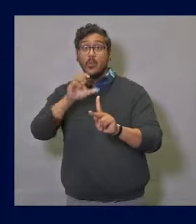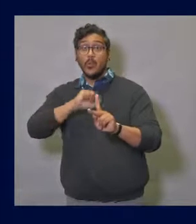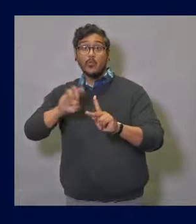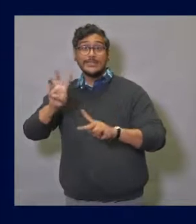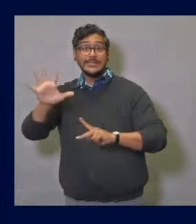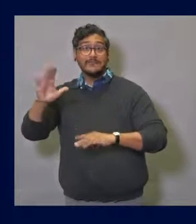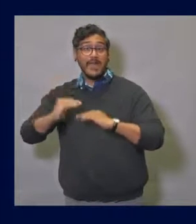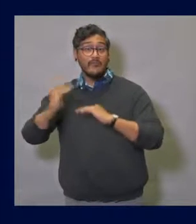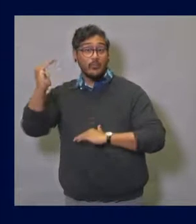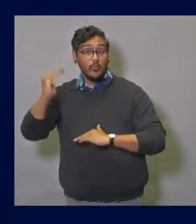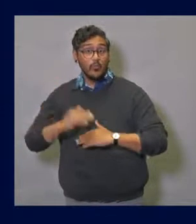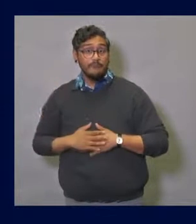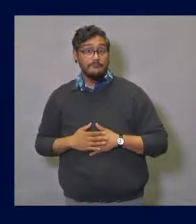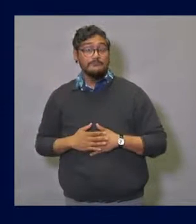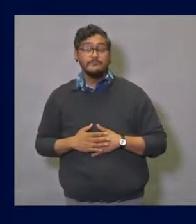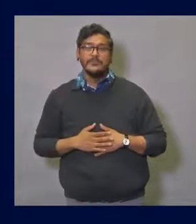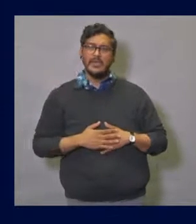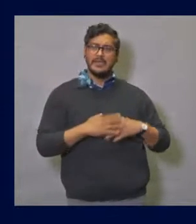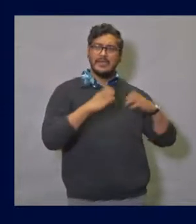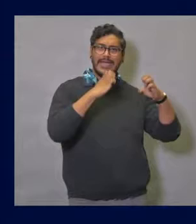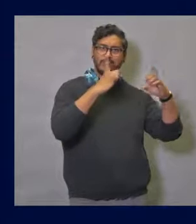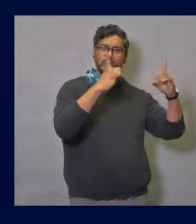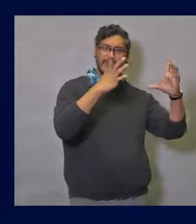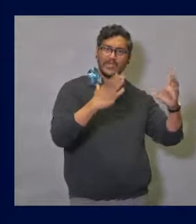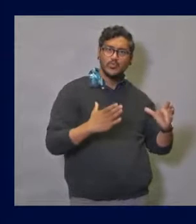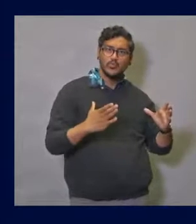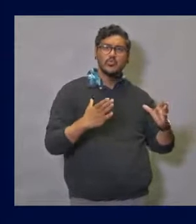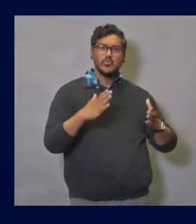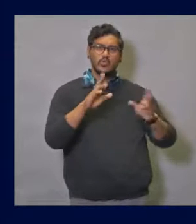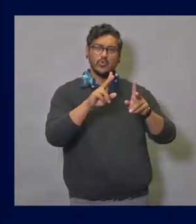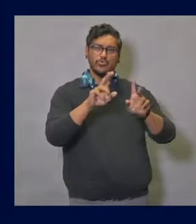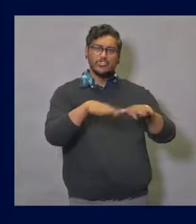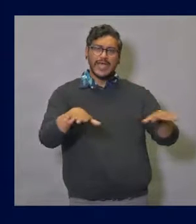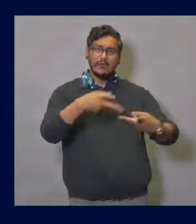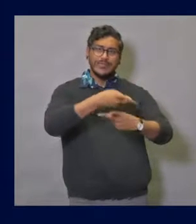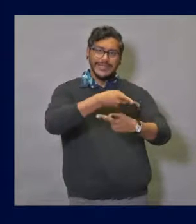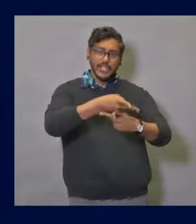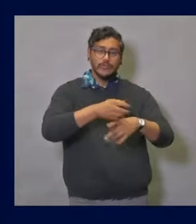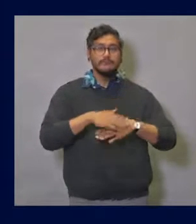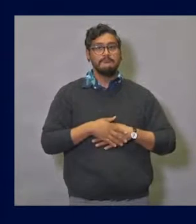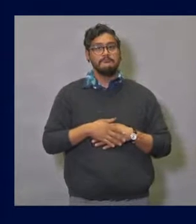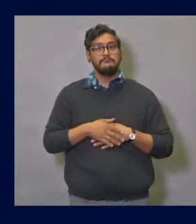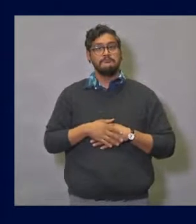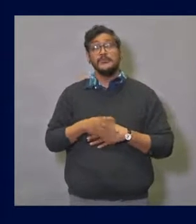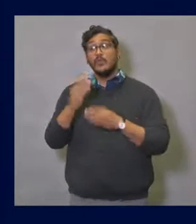QUE SON ELEGIBLES PARA LA VACUNA INCLUYEN TRABAJADORES DE SALUD, PERSONAS QUE VIVEN O